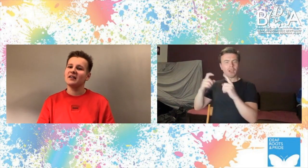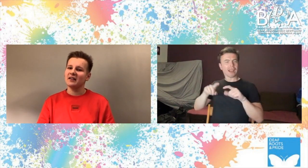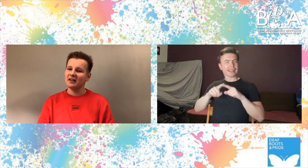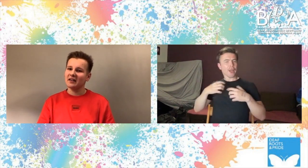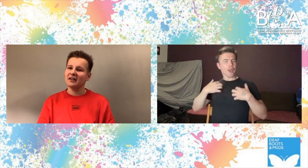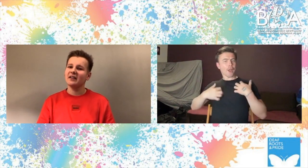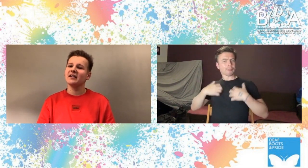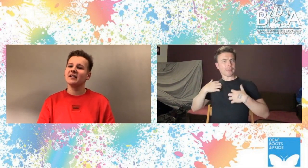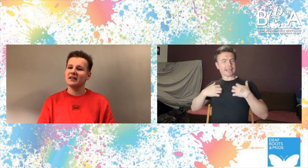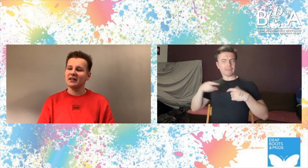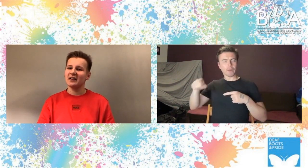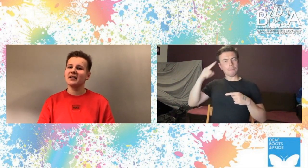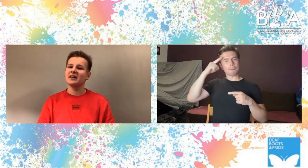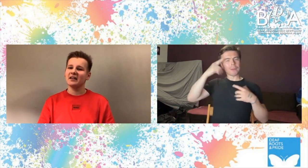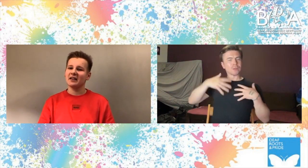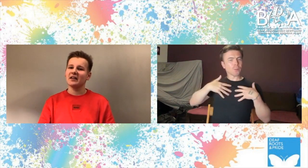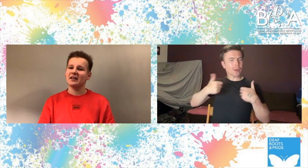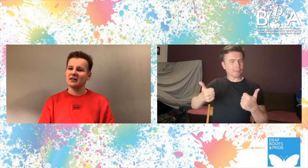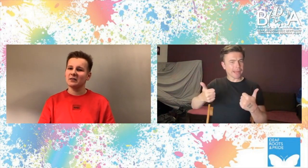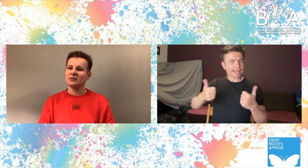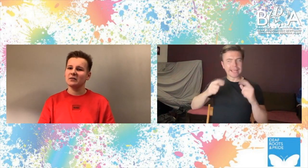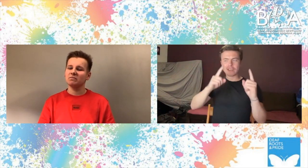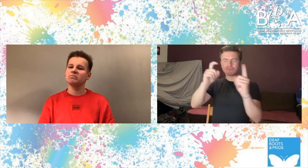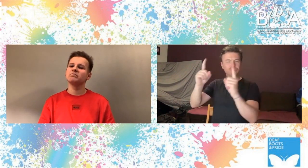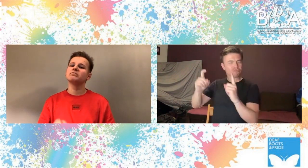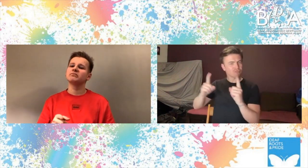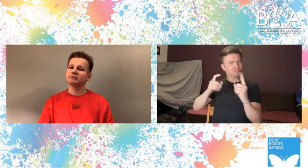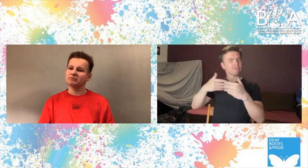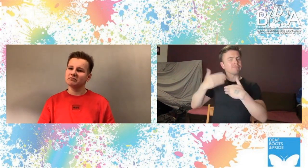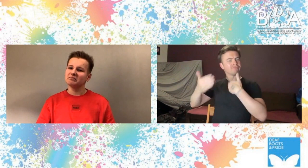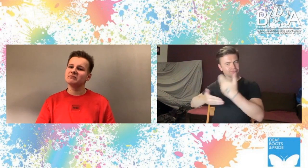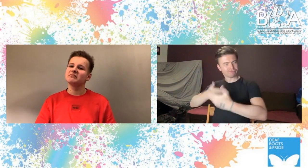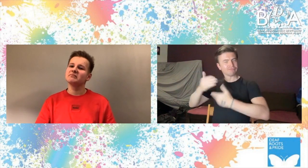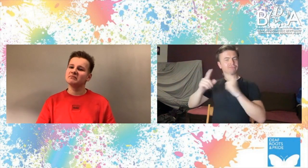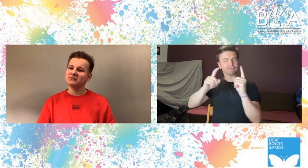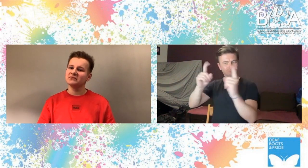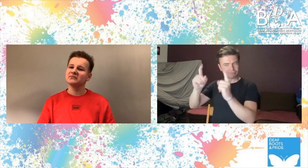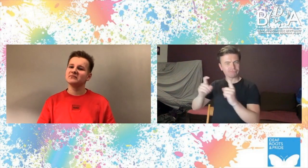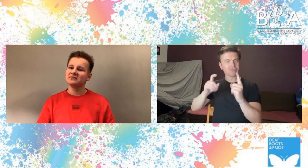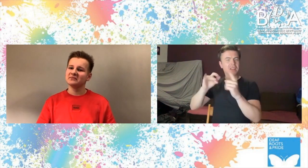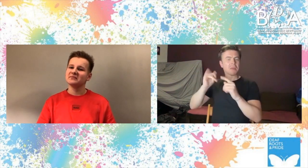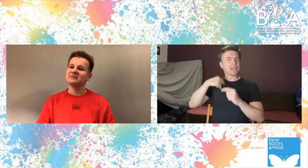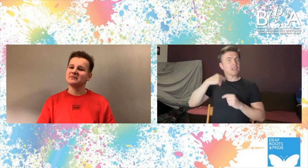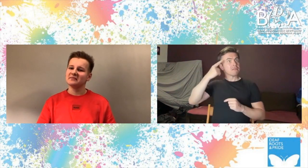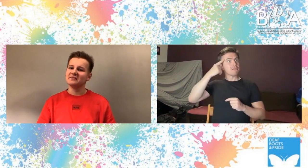as a hobby and for my well-being. I do still take lots of photographs and